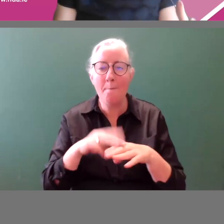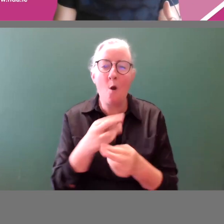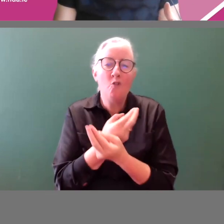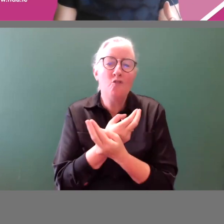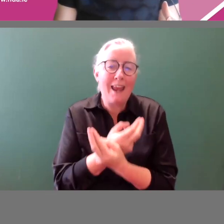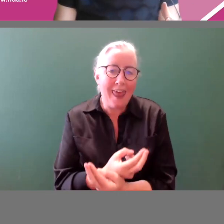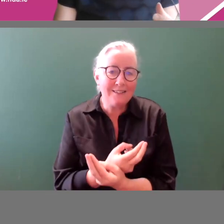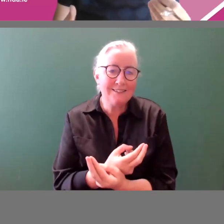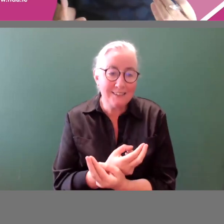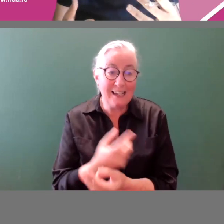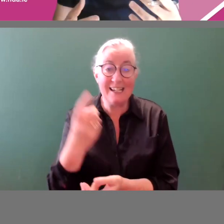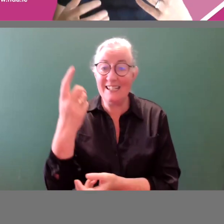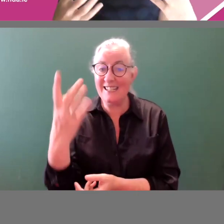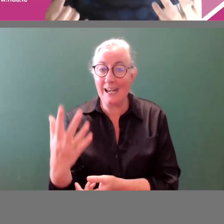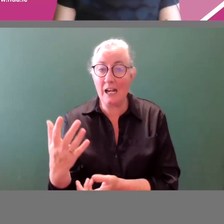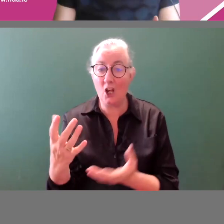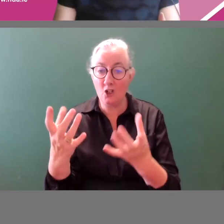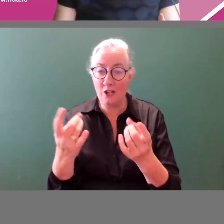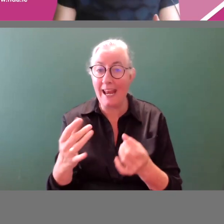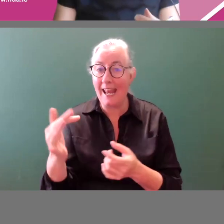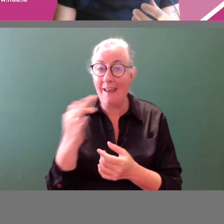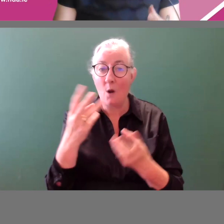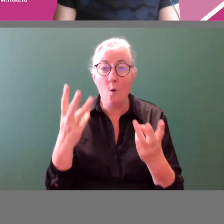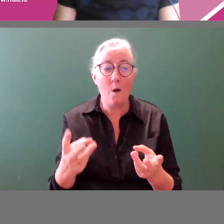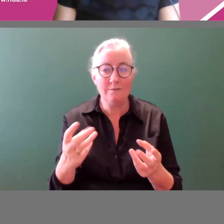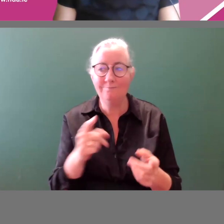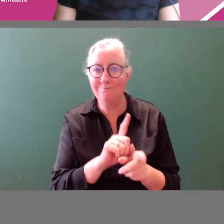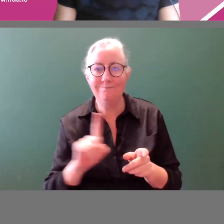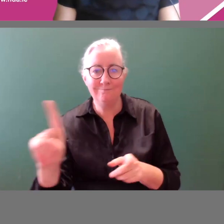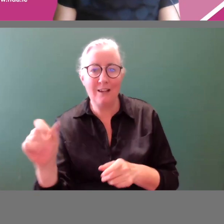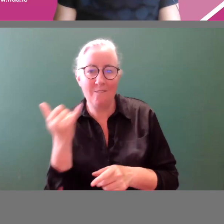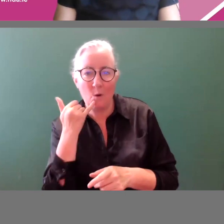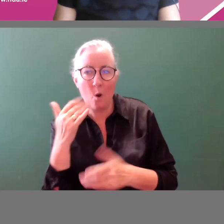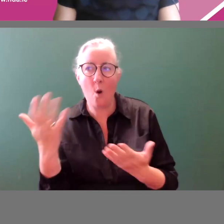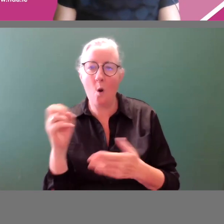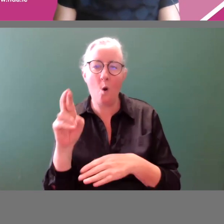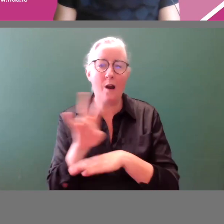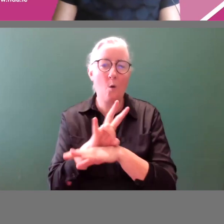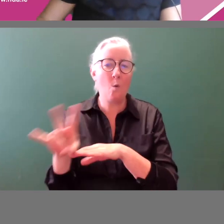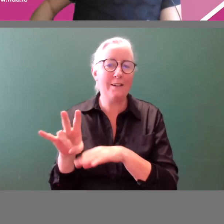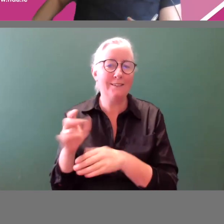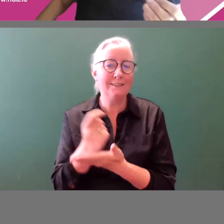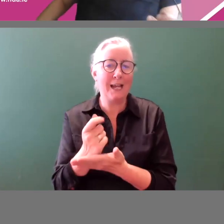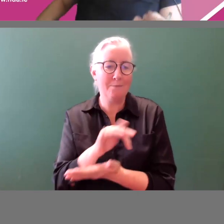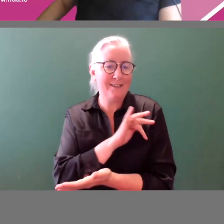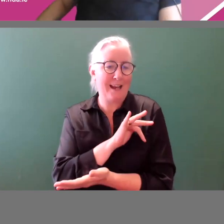a single chair if somebody wants to take a phone call they can sit down. One thing we would always